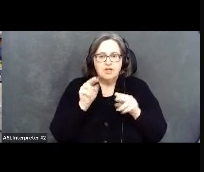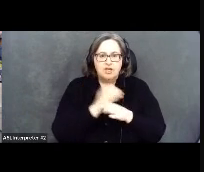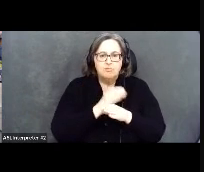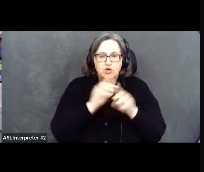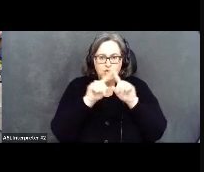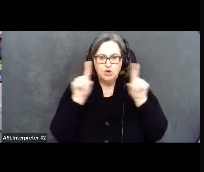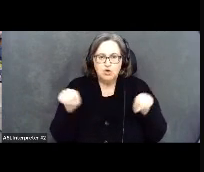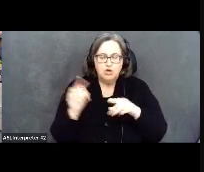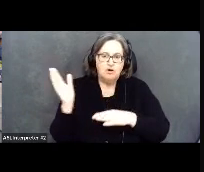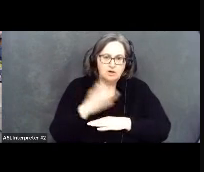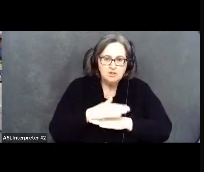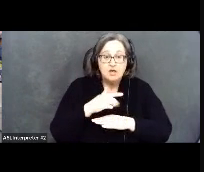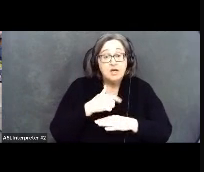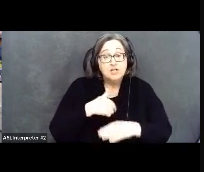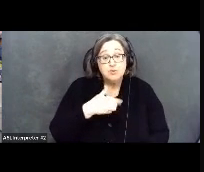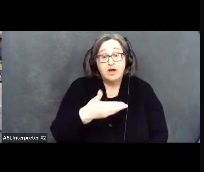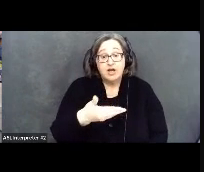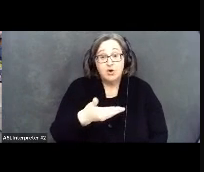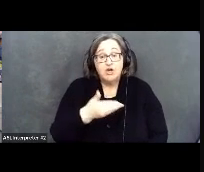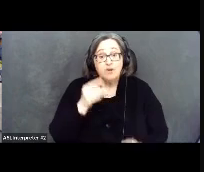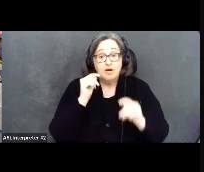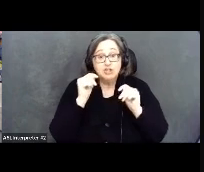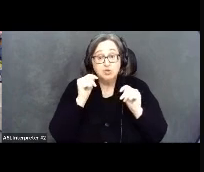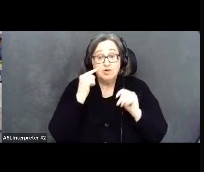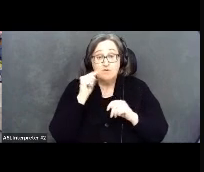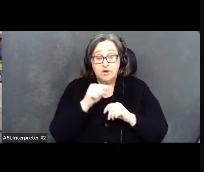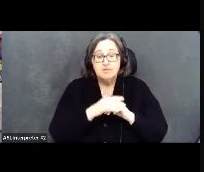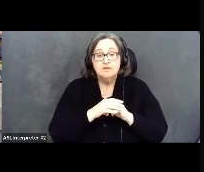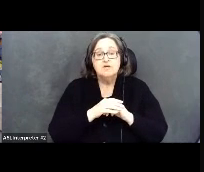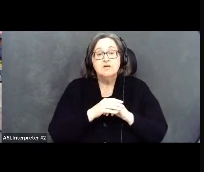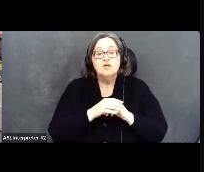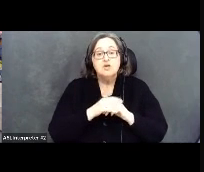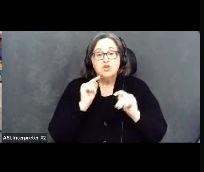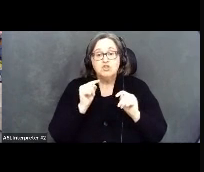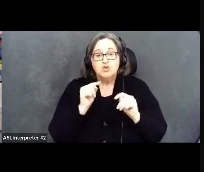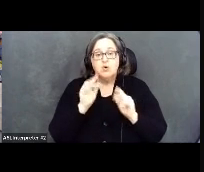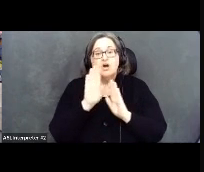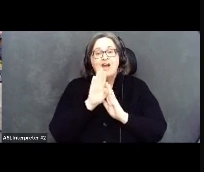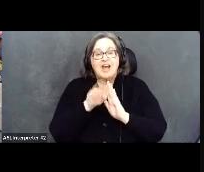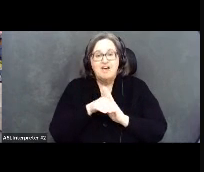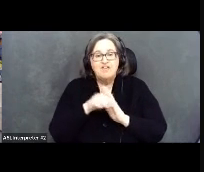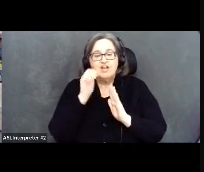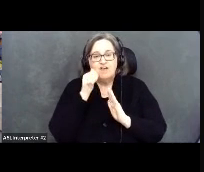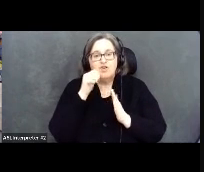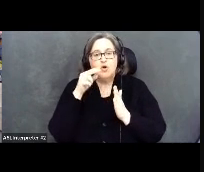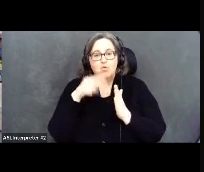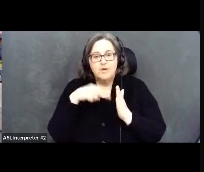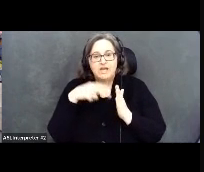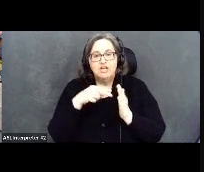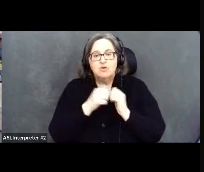I hired a tutor for him. She spent half an hour a day reading with him. The school district said